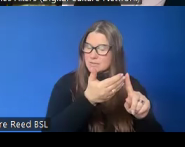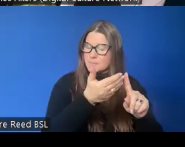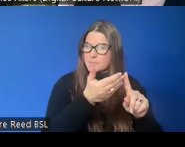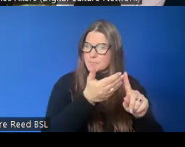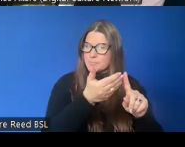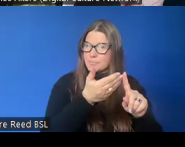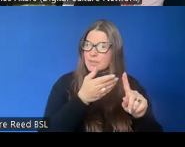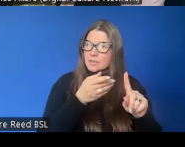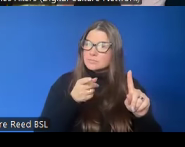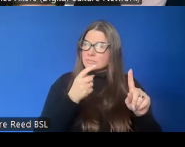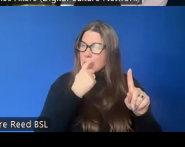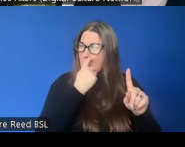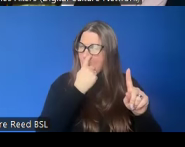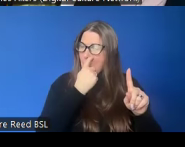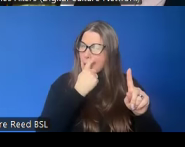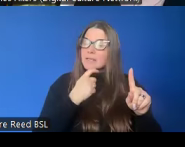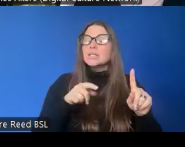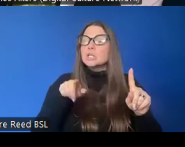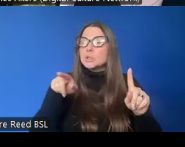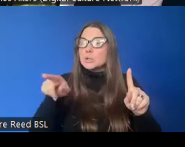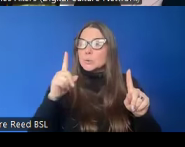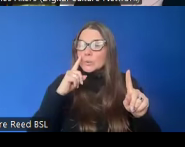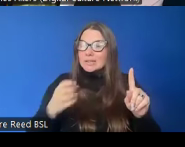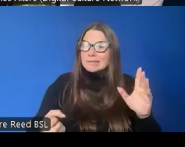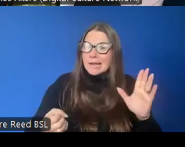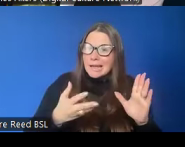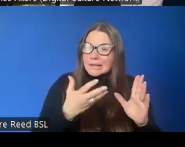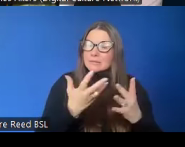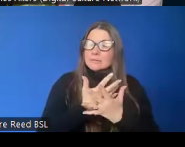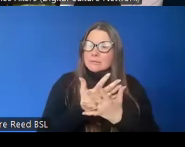an incredible amount of context that a computer can't.